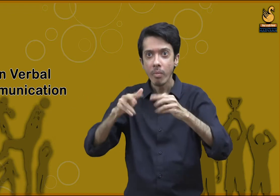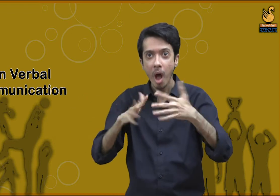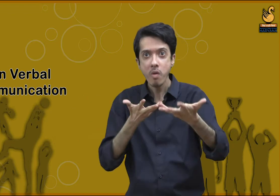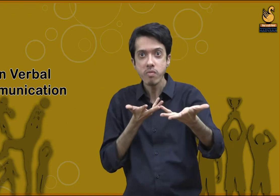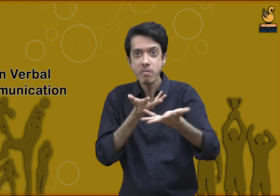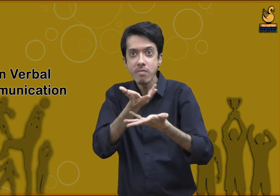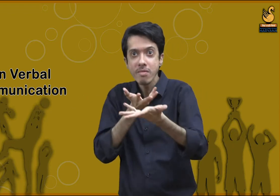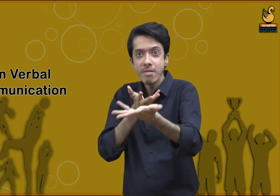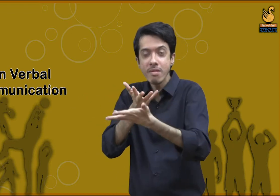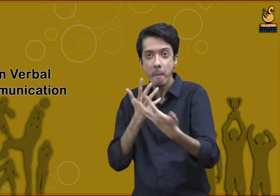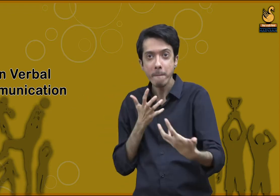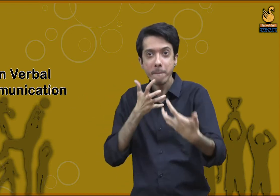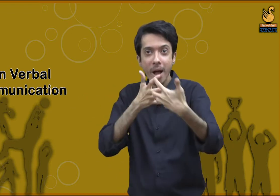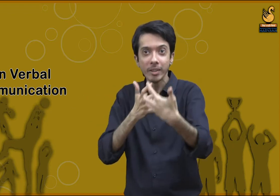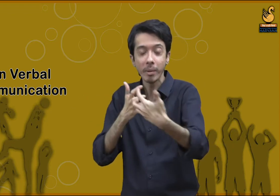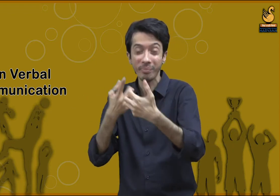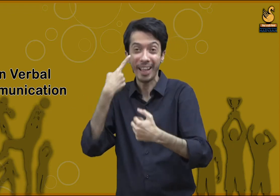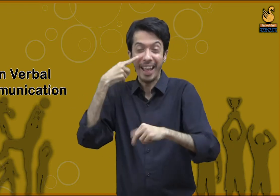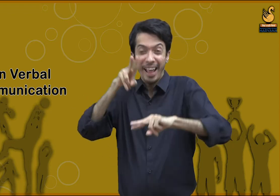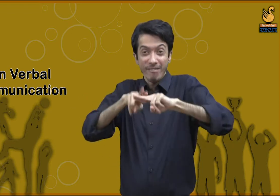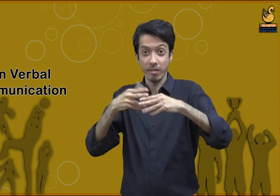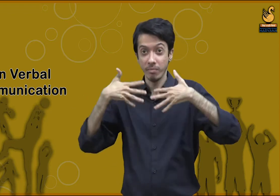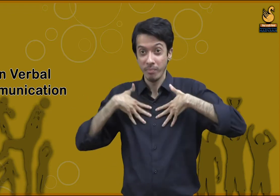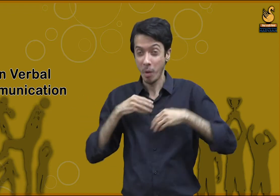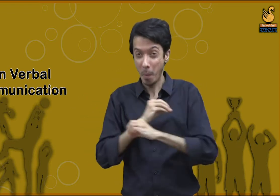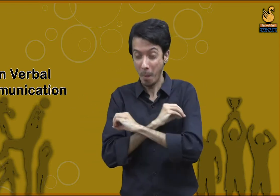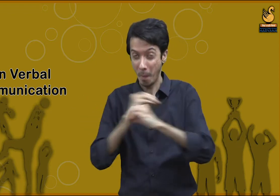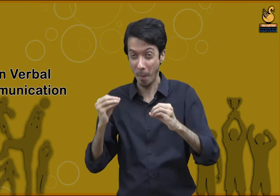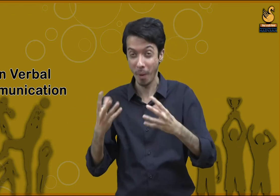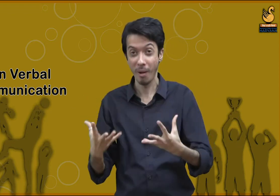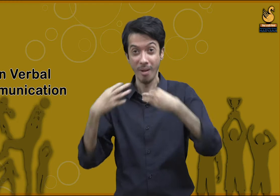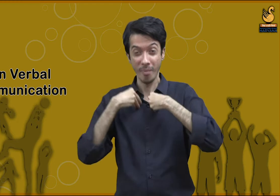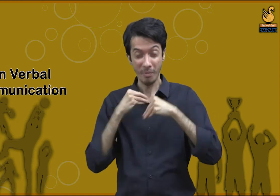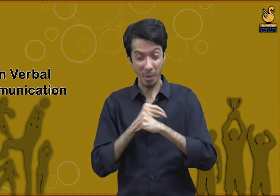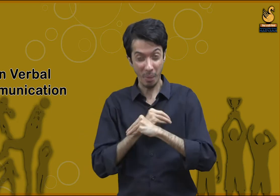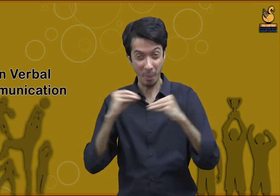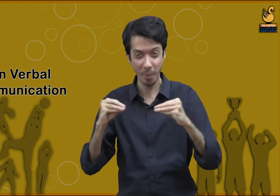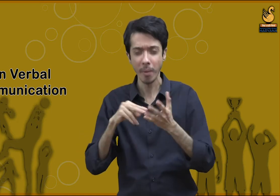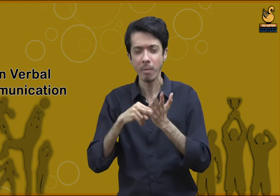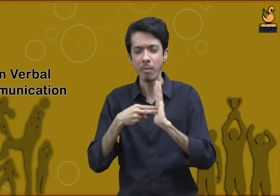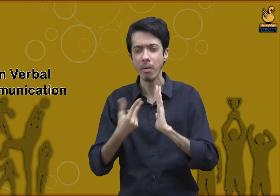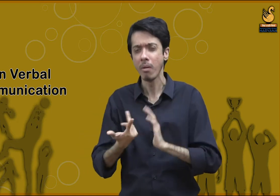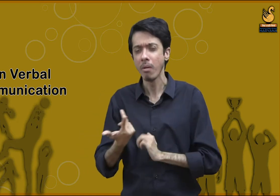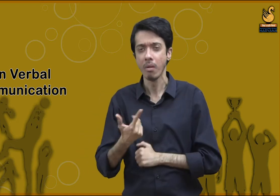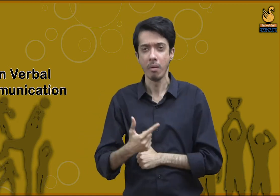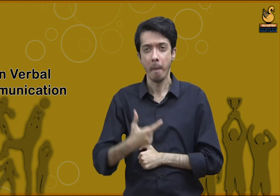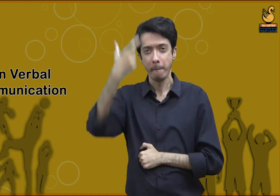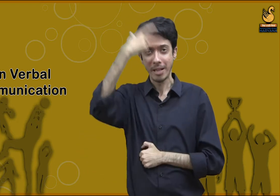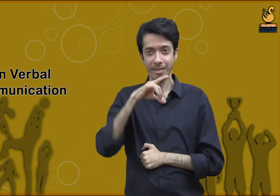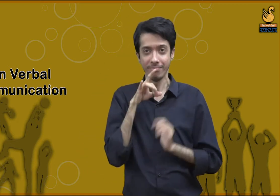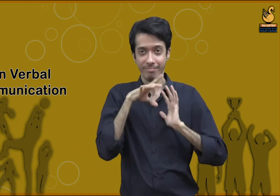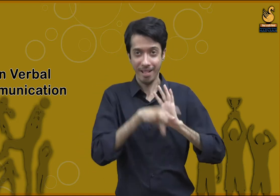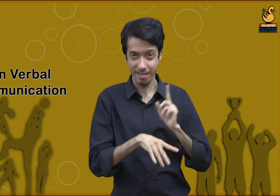learn how to interact and we try to mix around with others. If we do not have personal skills